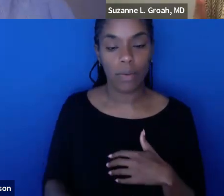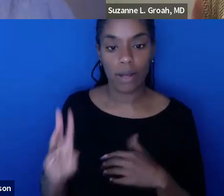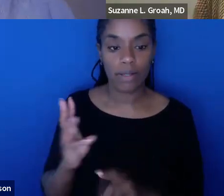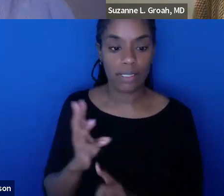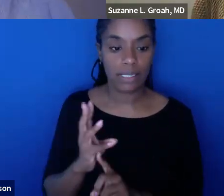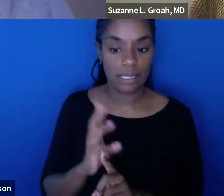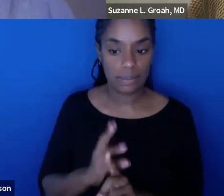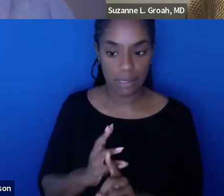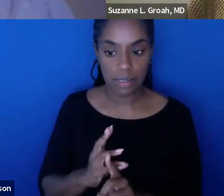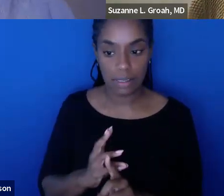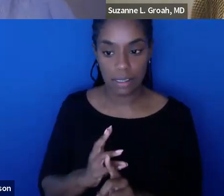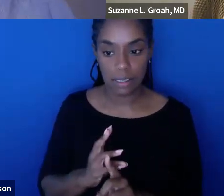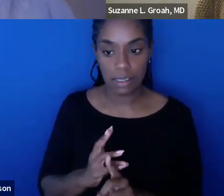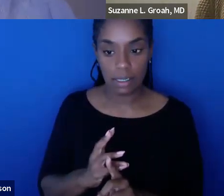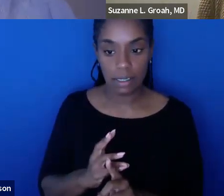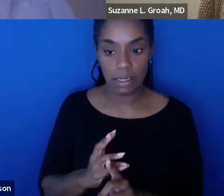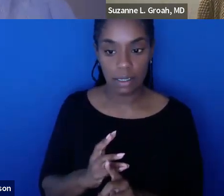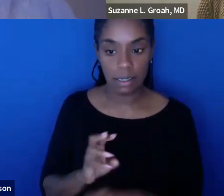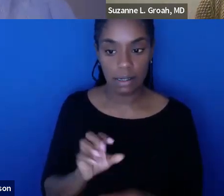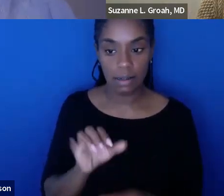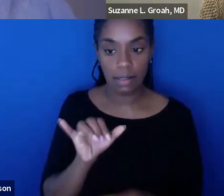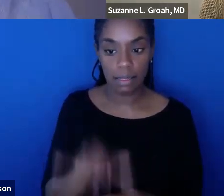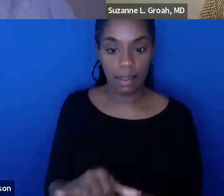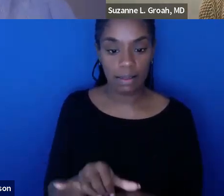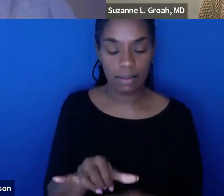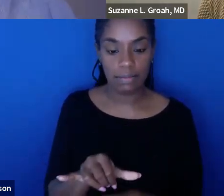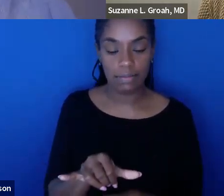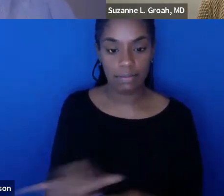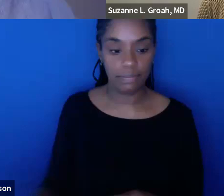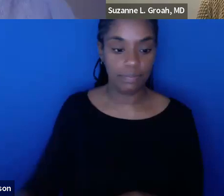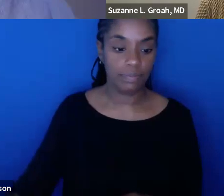That one is mainly to really look for, is there some silent detrusor